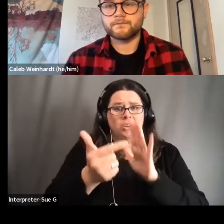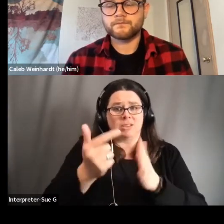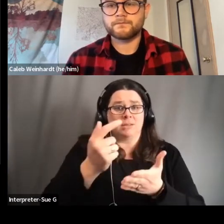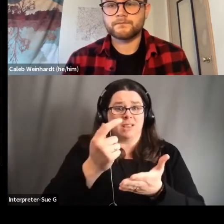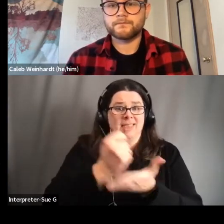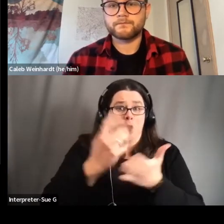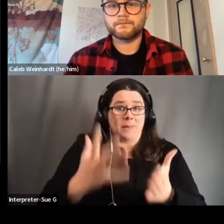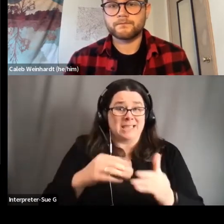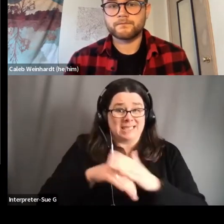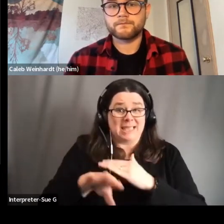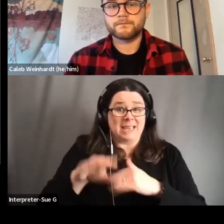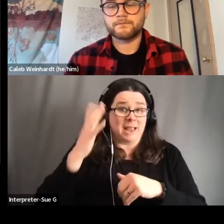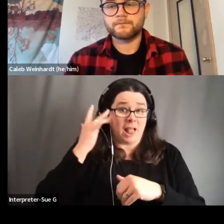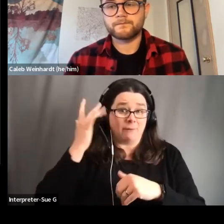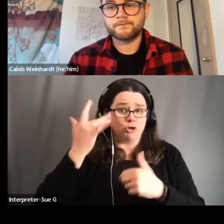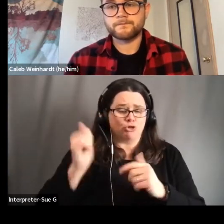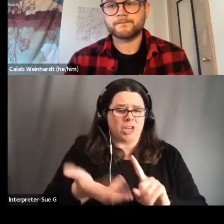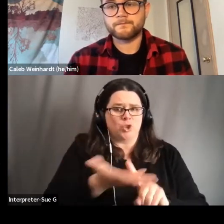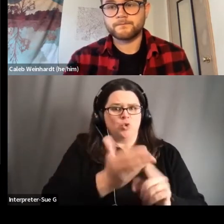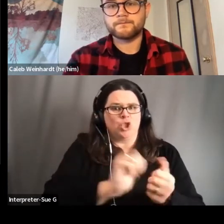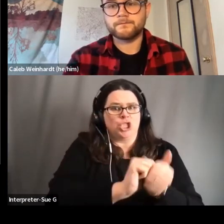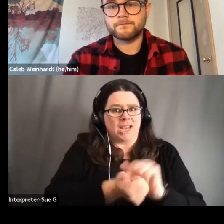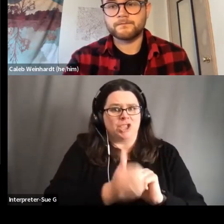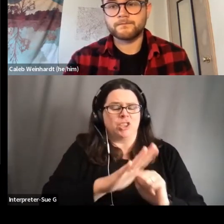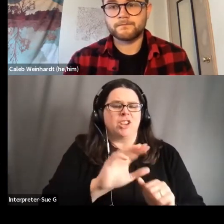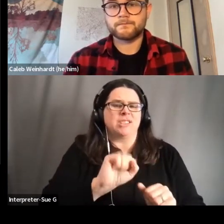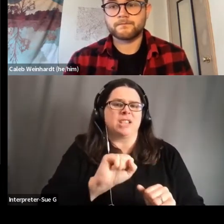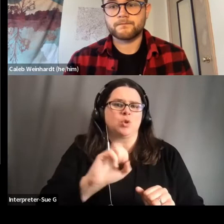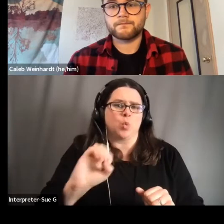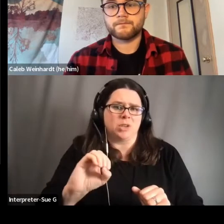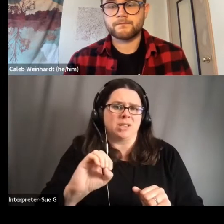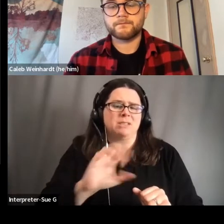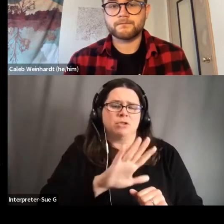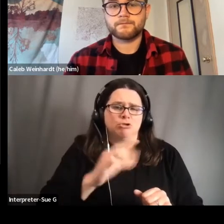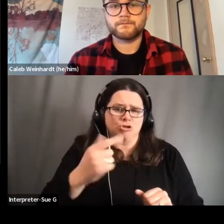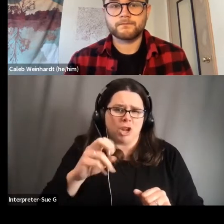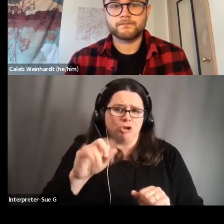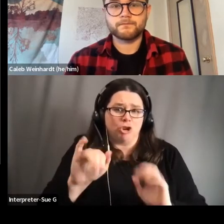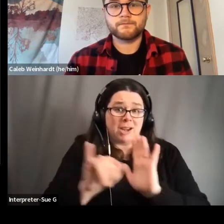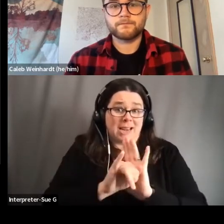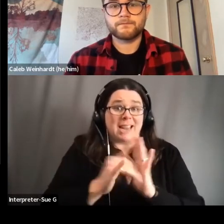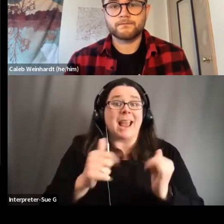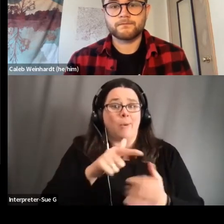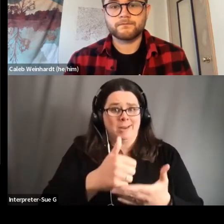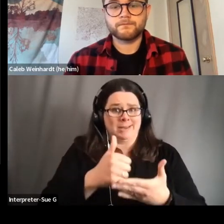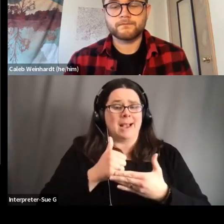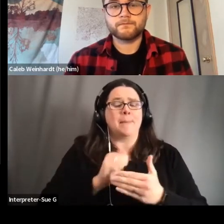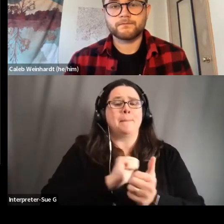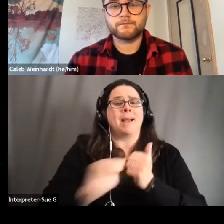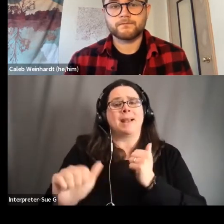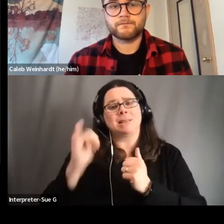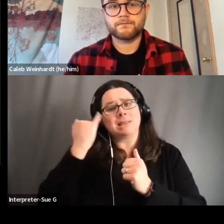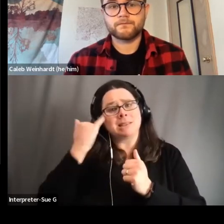from trying to change a young person's sexual orientation or gender identity. He's now helped us to pass a similar law in New Jersey